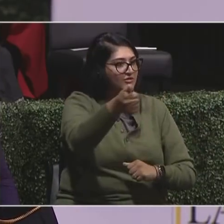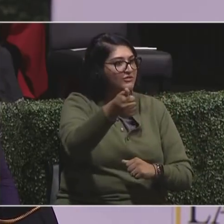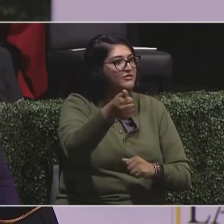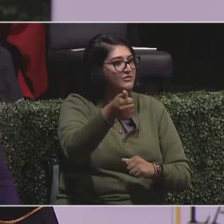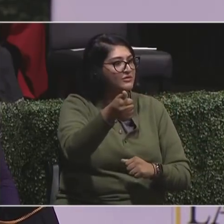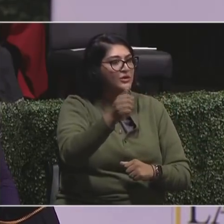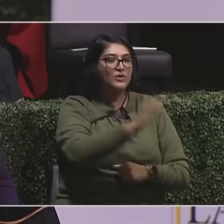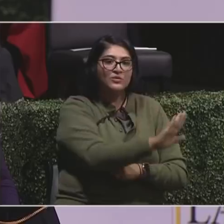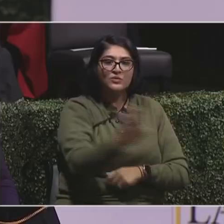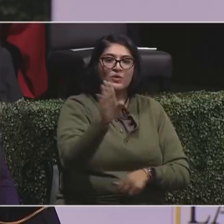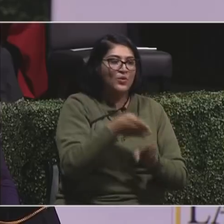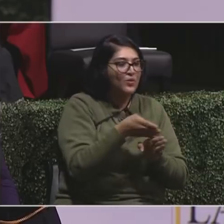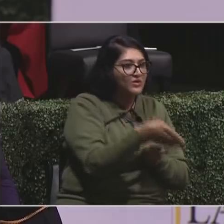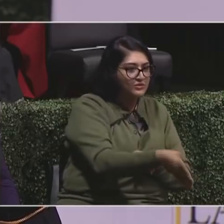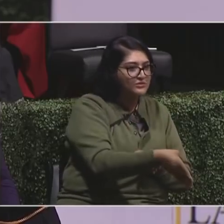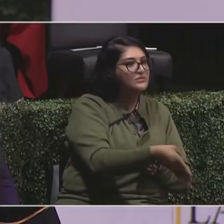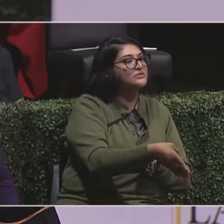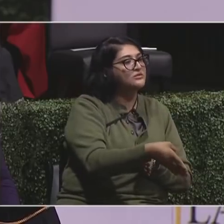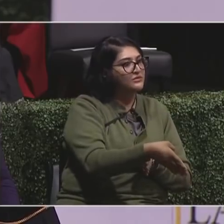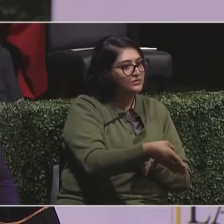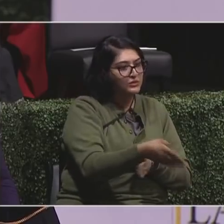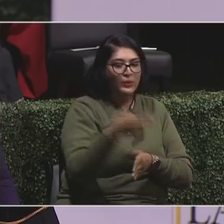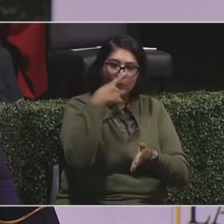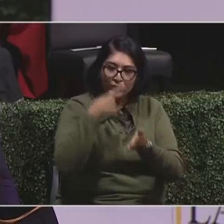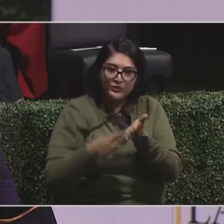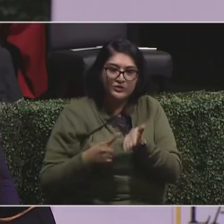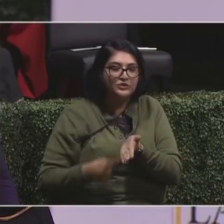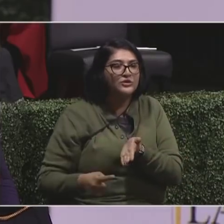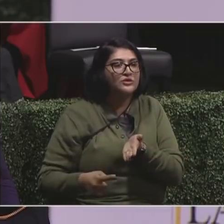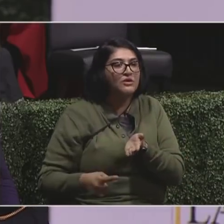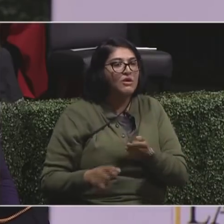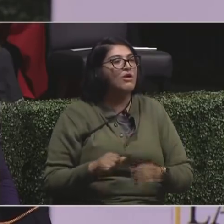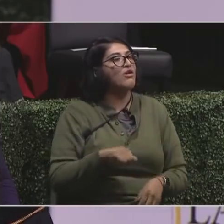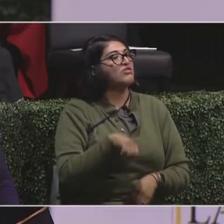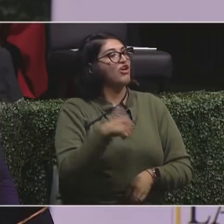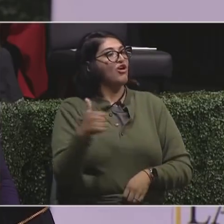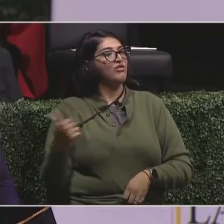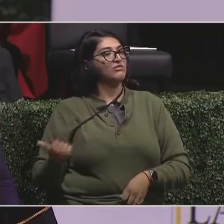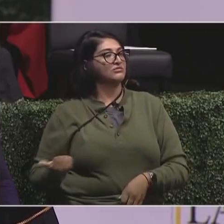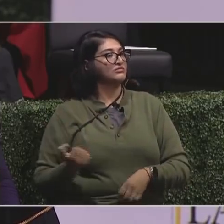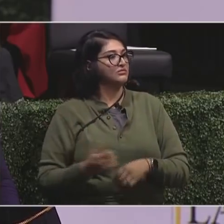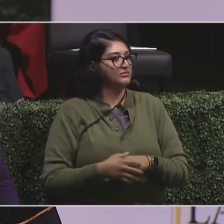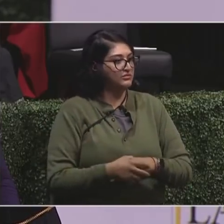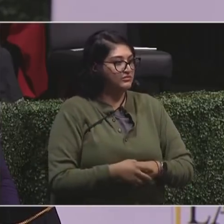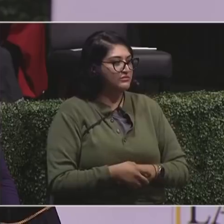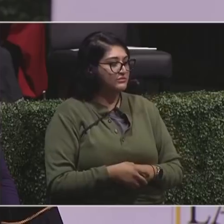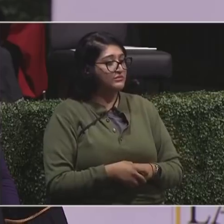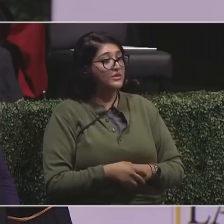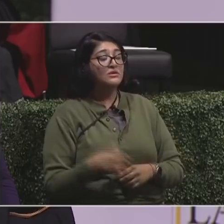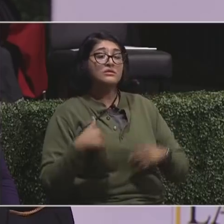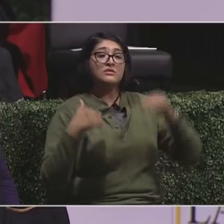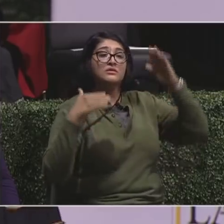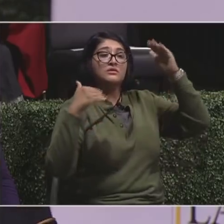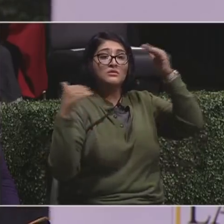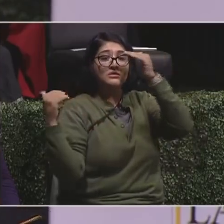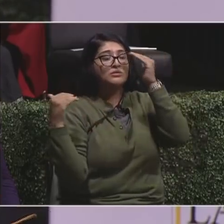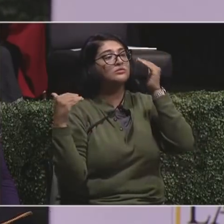PATH, PERHAPS TO EMBARK ON A NEW PATH, AND YOU'LL LEAVE CAL STATE LA WITH KNOWLEDGE AND EXPERIENCES THAT WILL